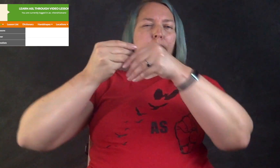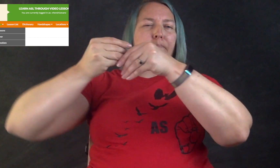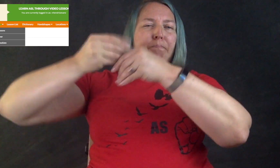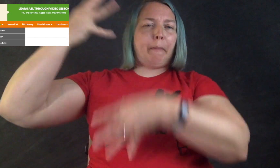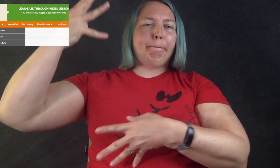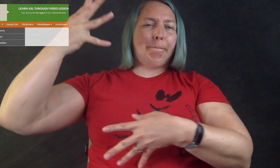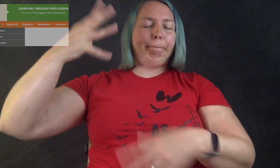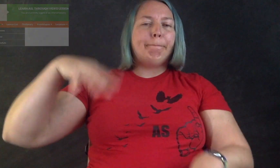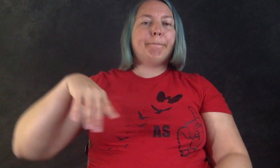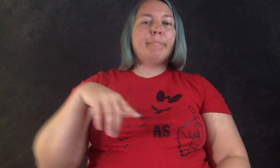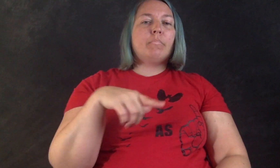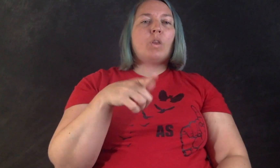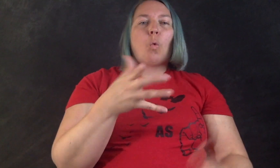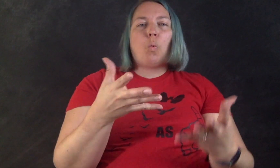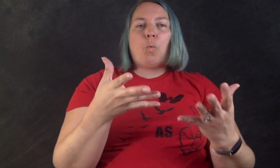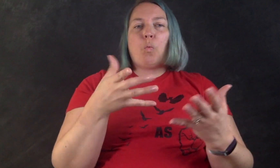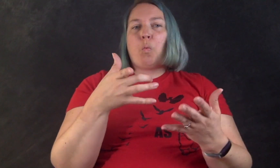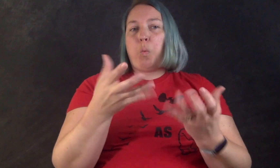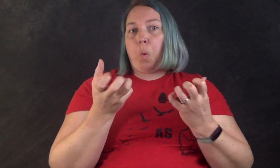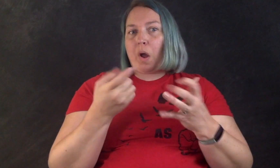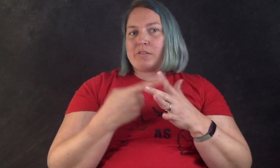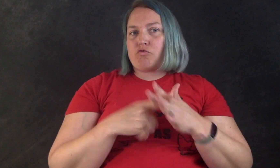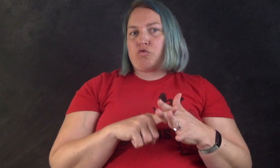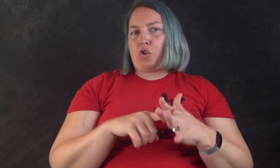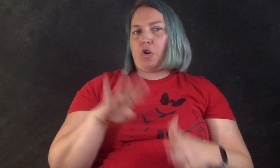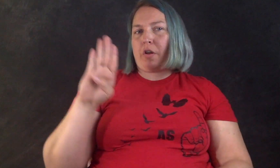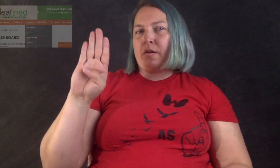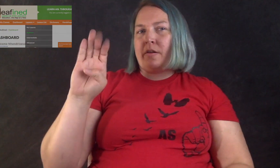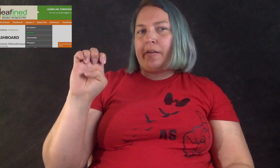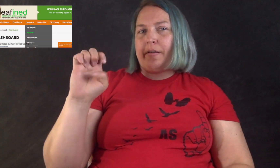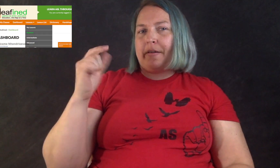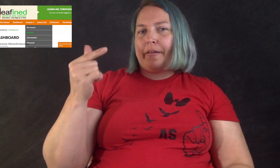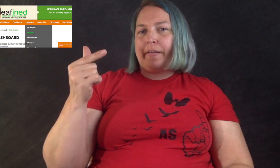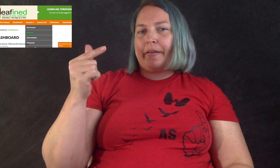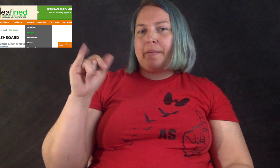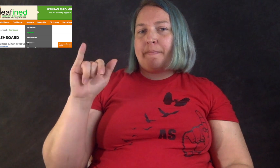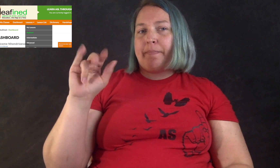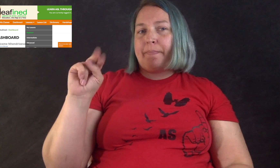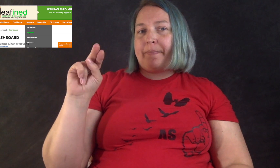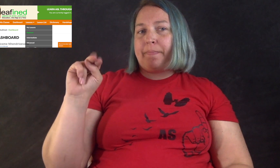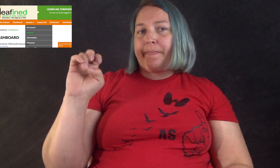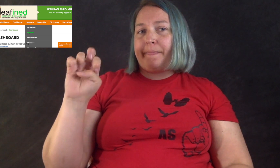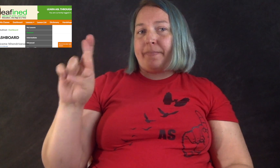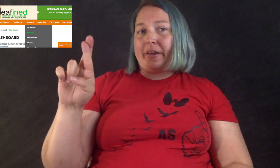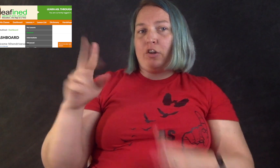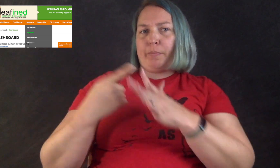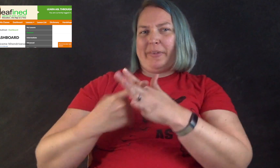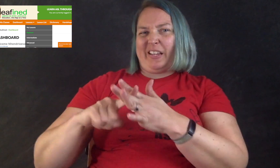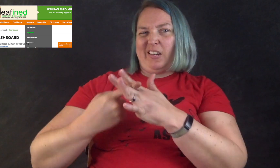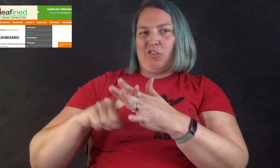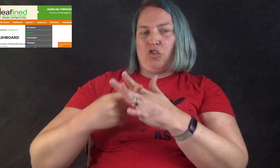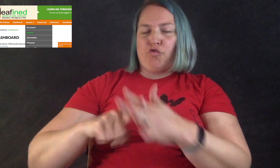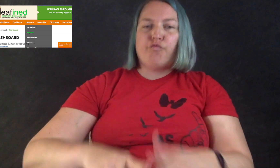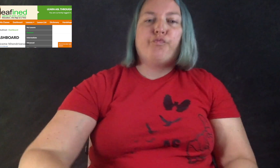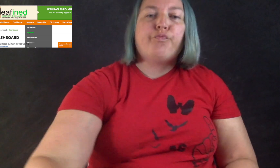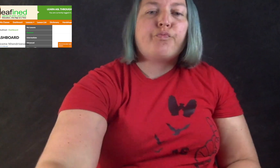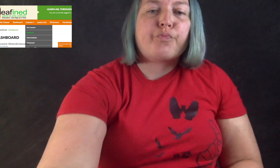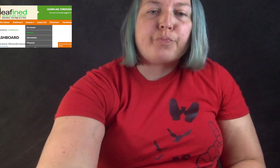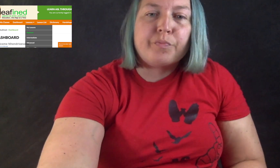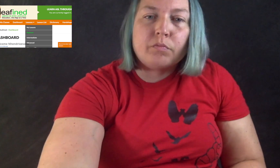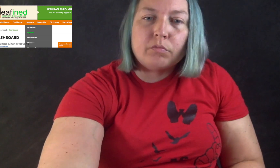That will pop up a menu of things - for ASL 1, you're going to want to click on Beginners.